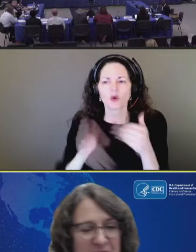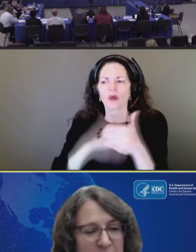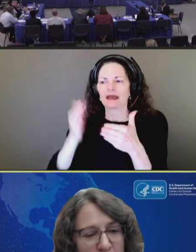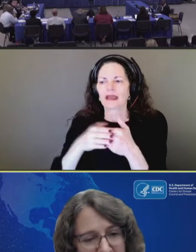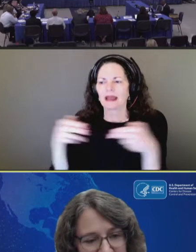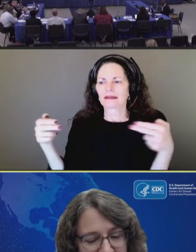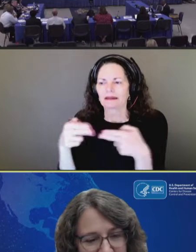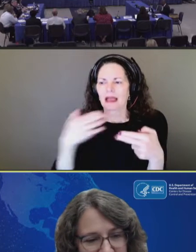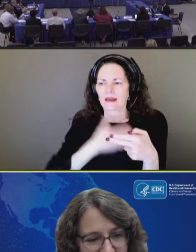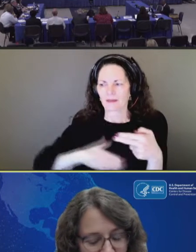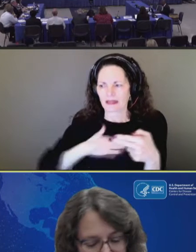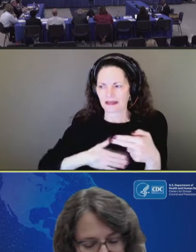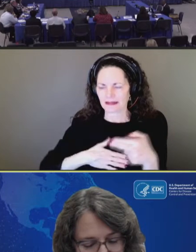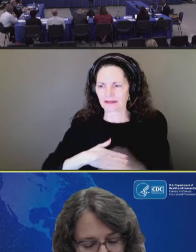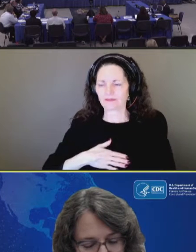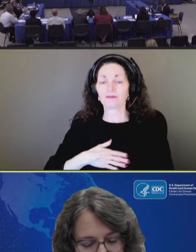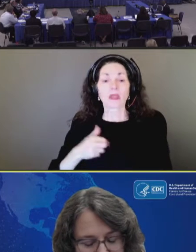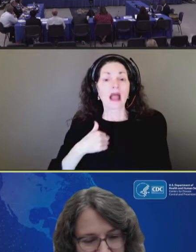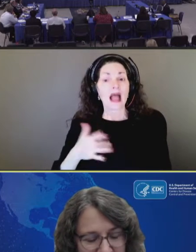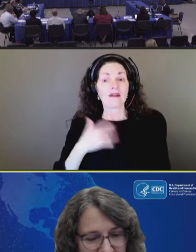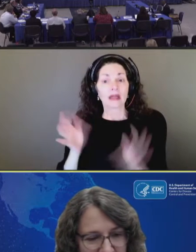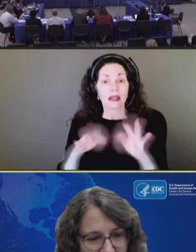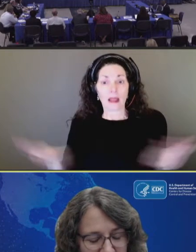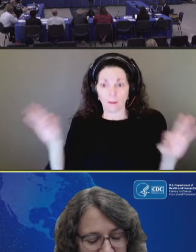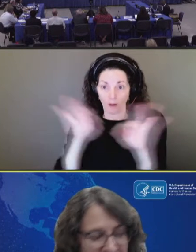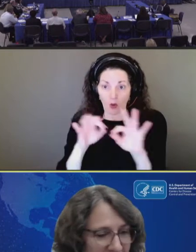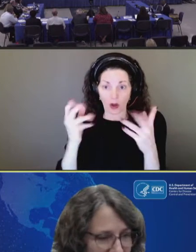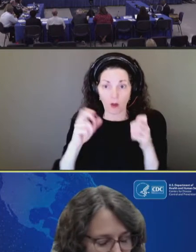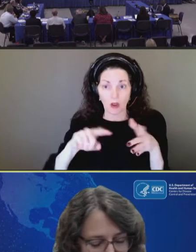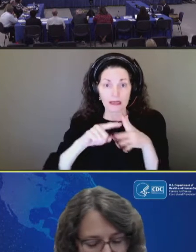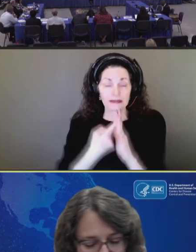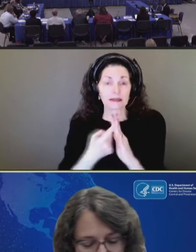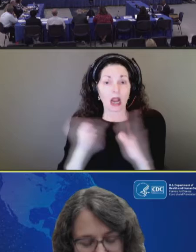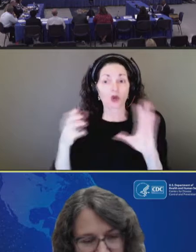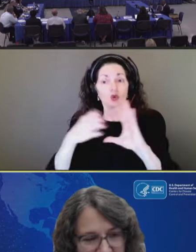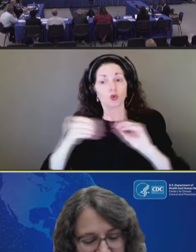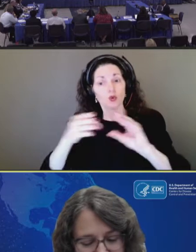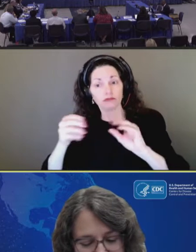I think the important thing that I want to start off by saying and reminding folks of